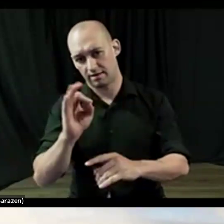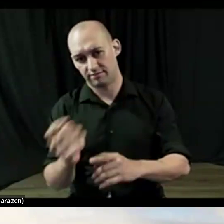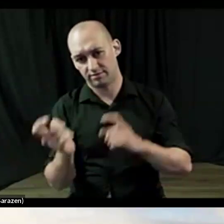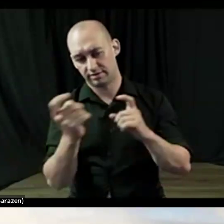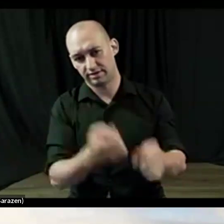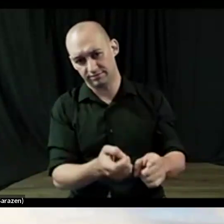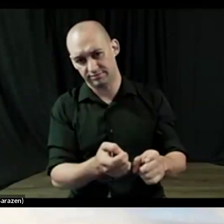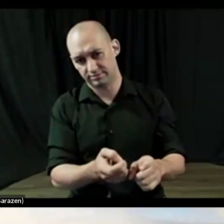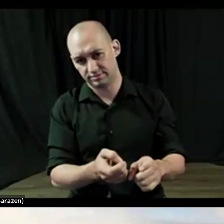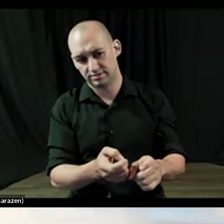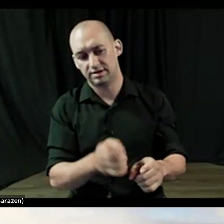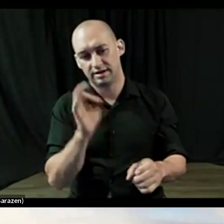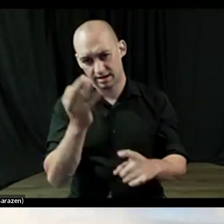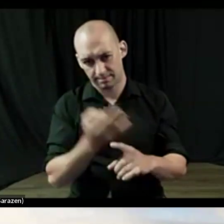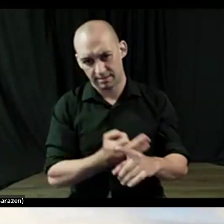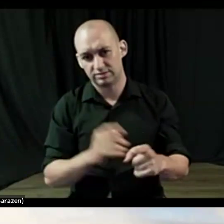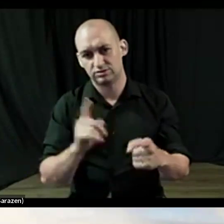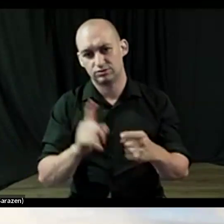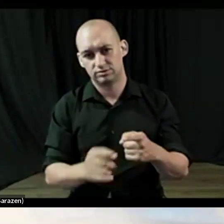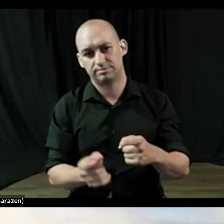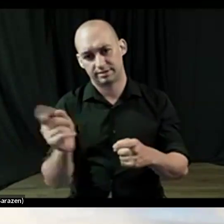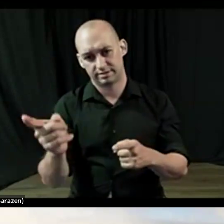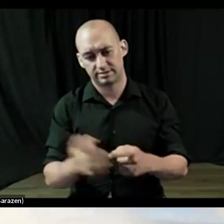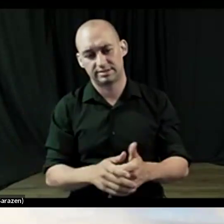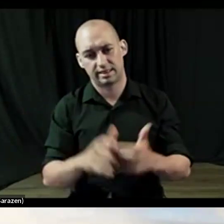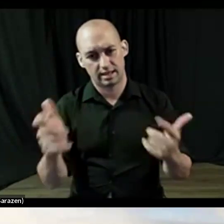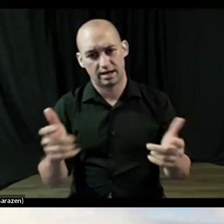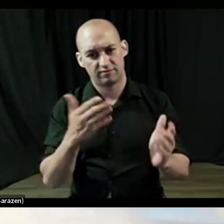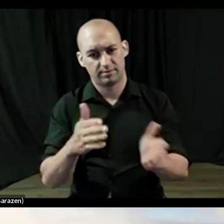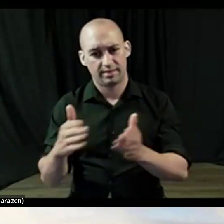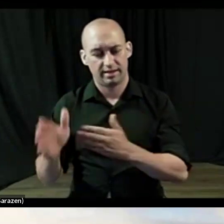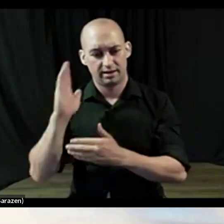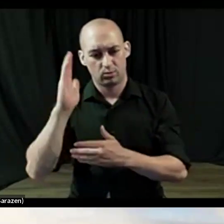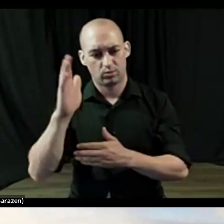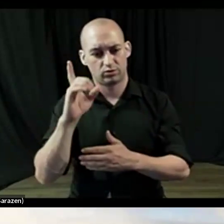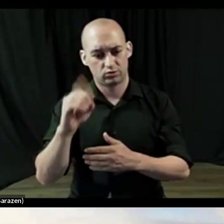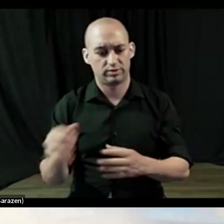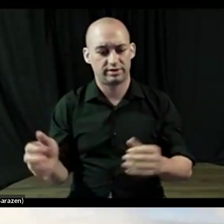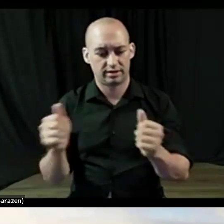funds. There's a lot of joint planning that we all are going to be doing together between